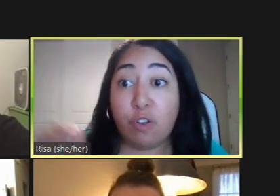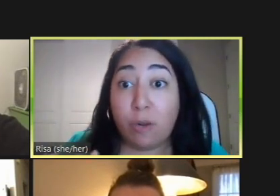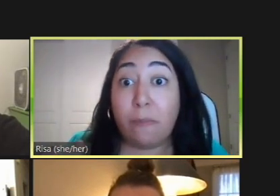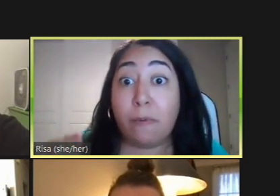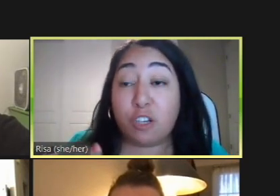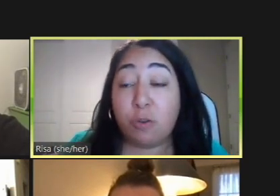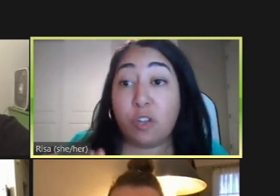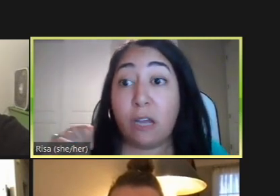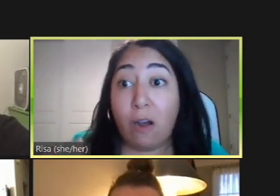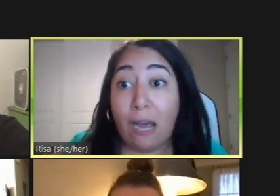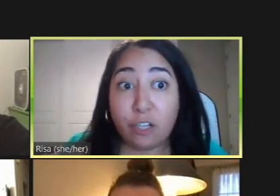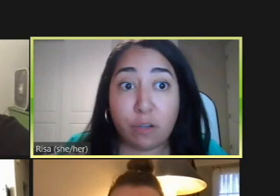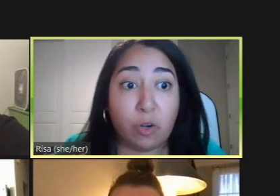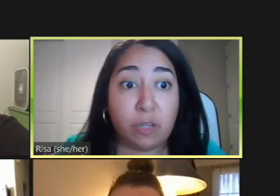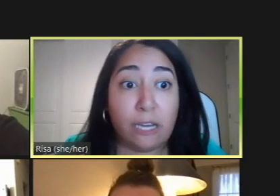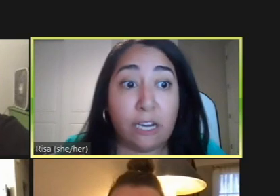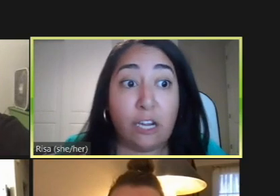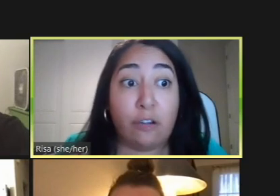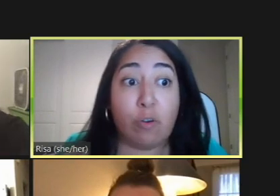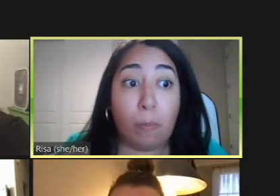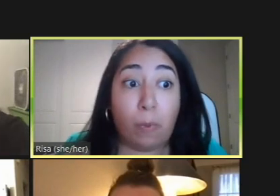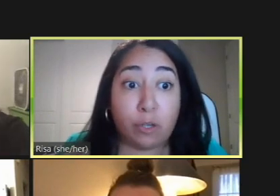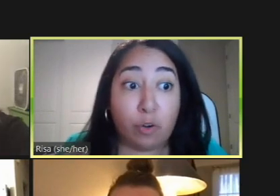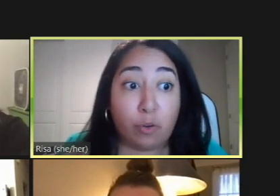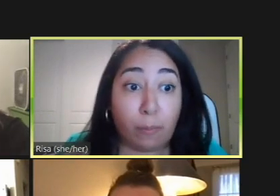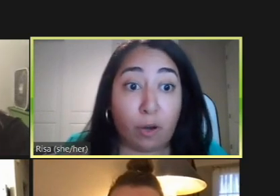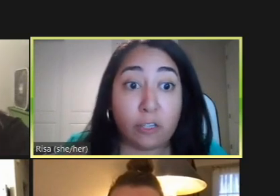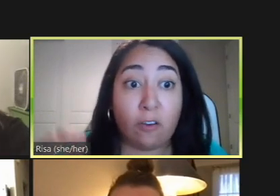So you can do the 'Allow to Multi-pin' with multiple people.